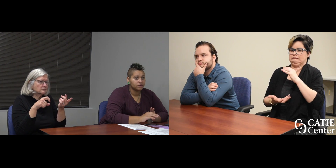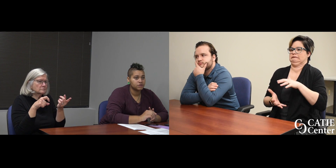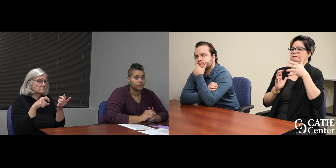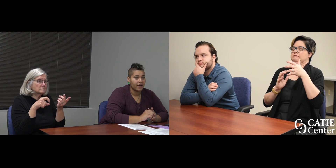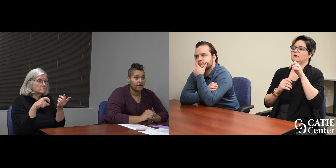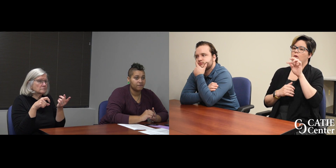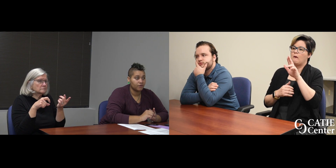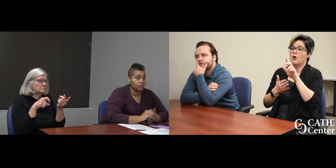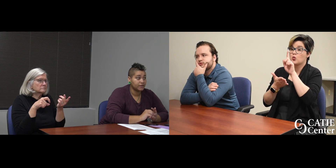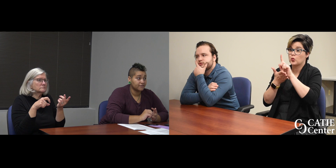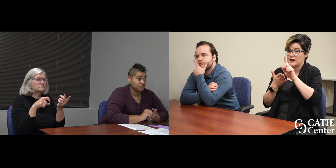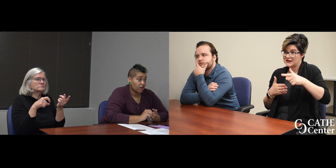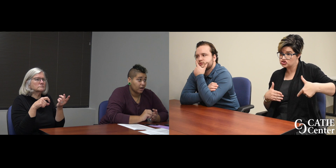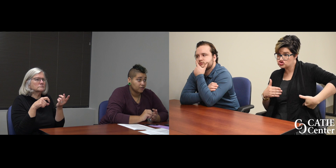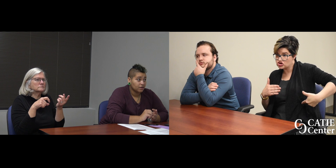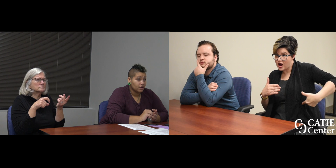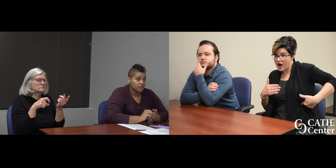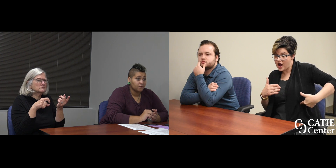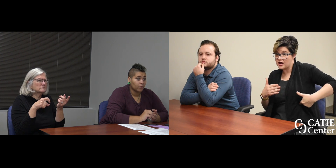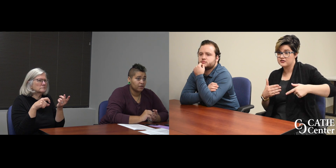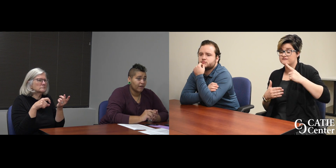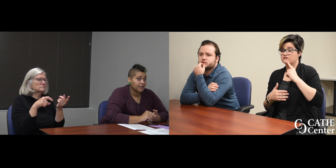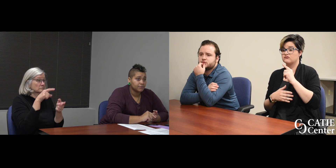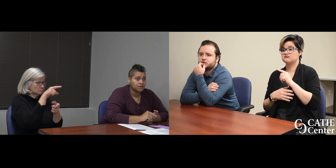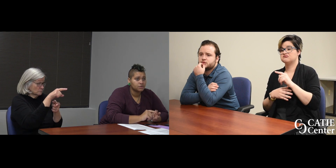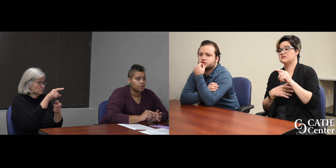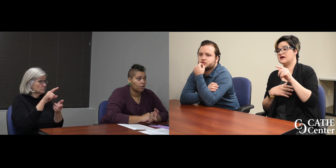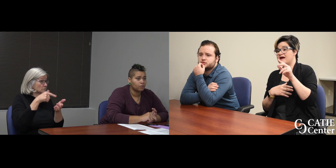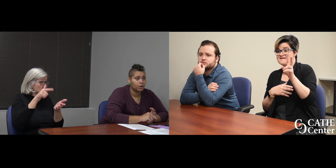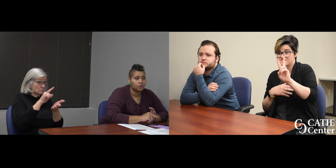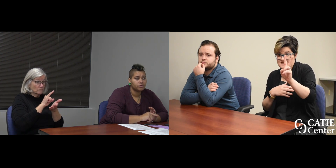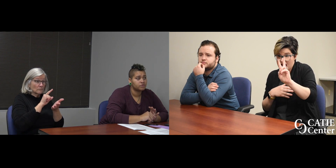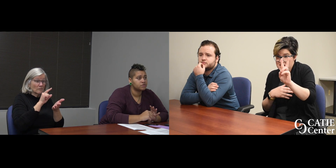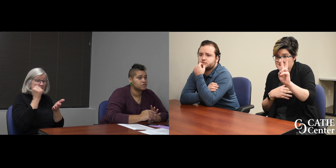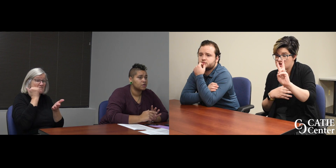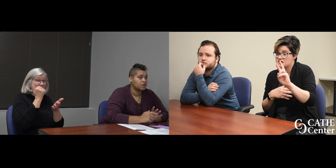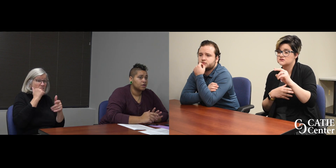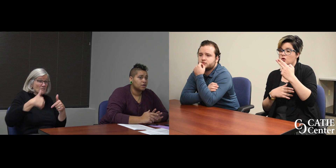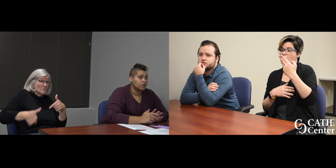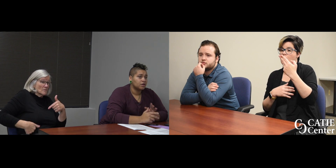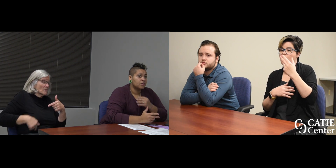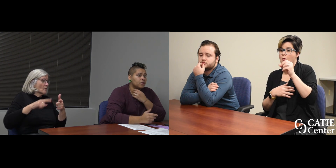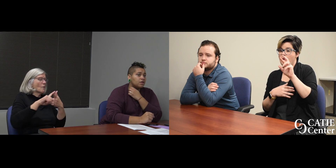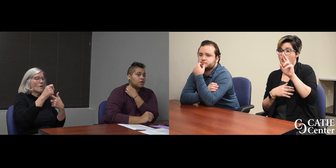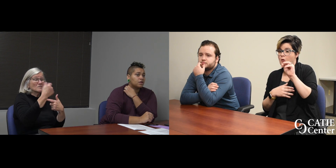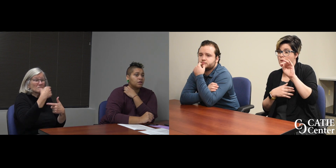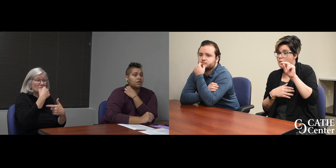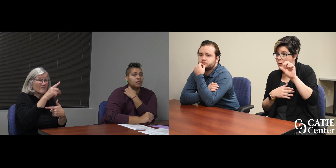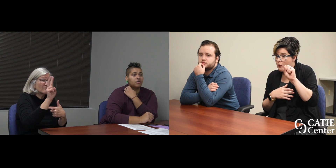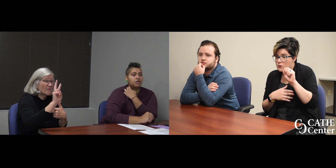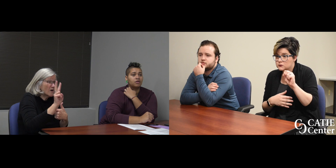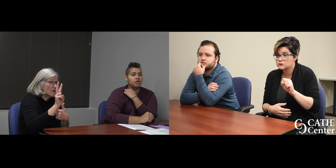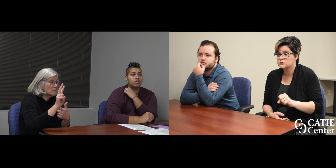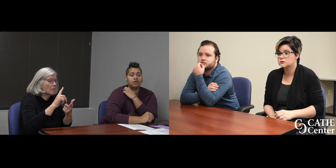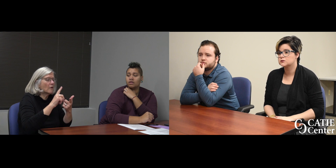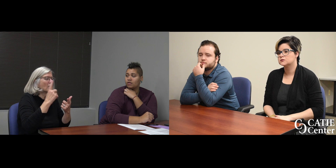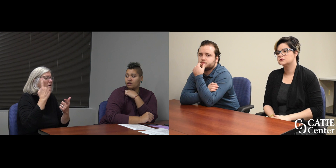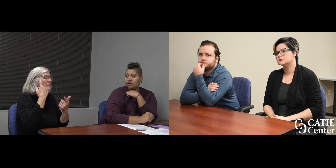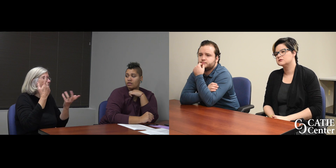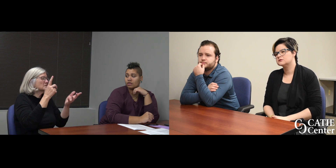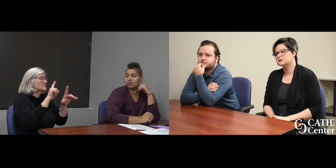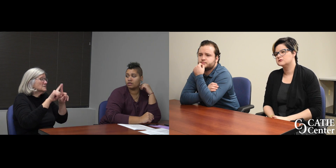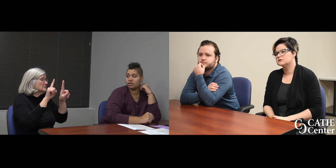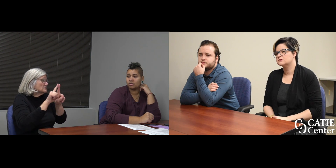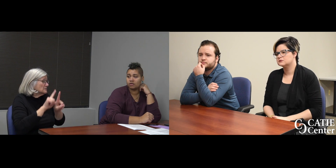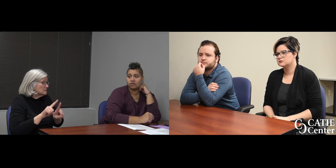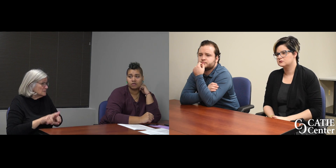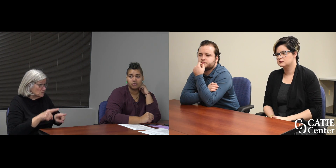Do you have a weekly shot for vitamins or hormones?